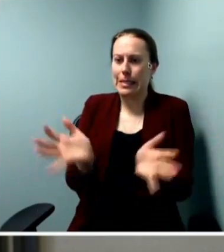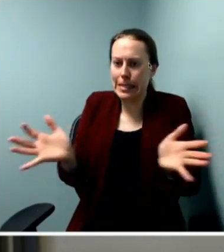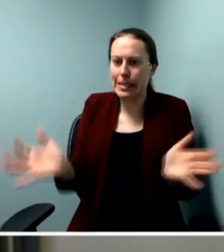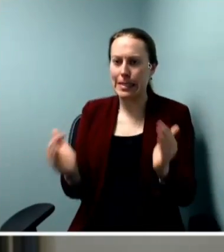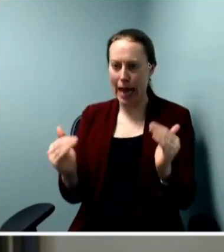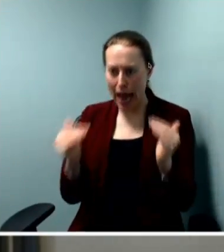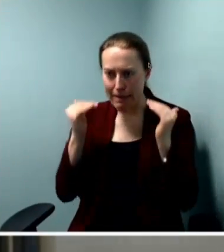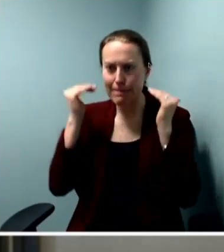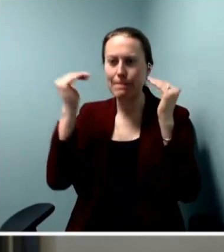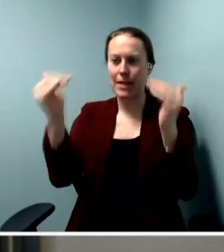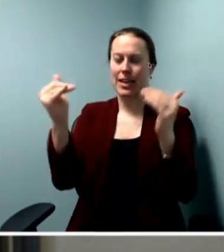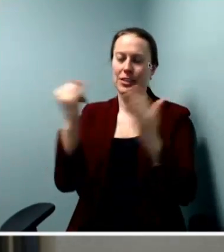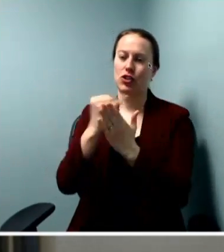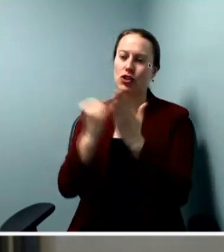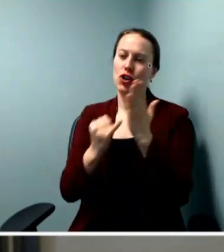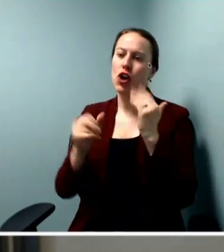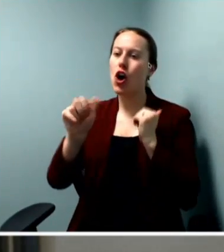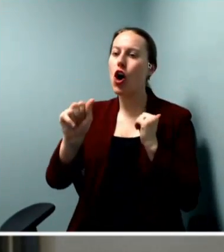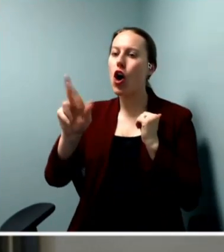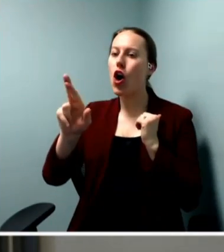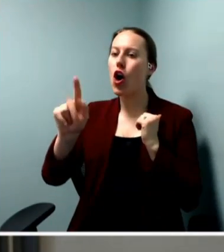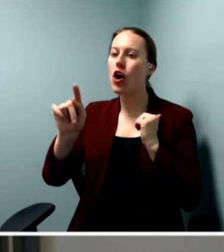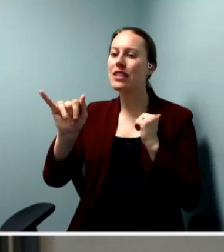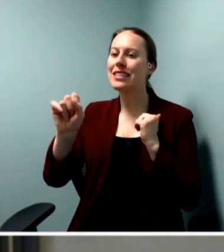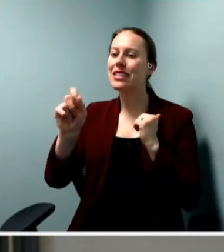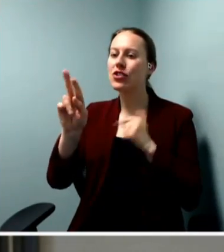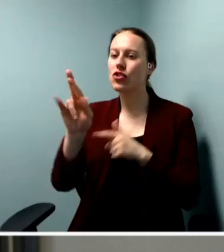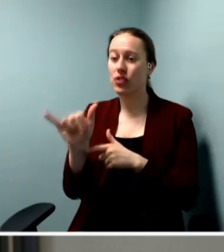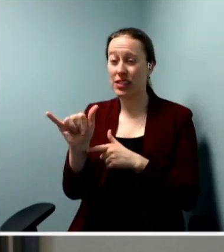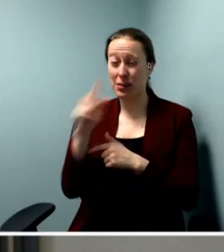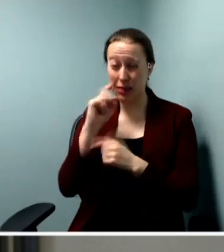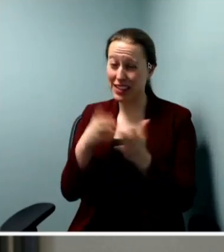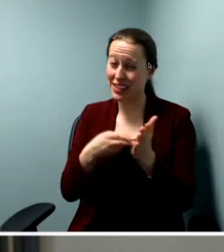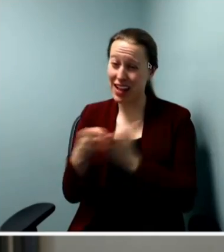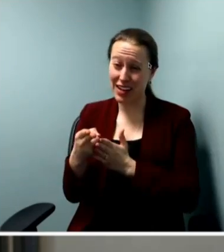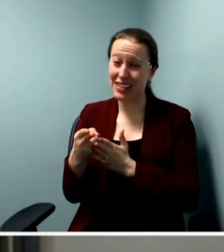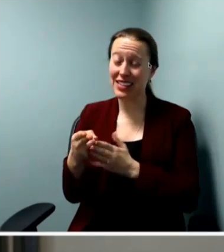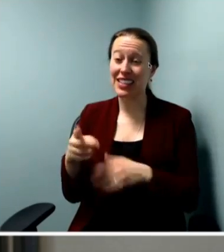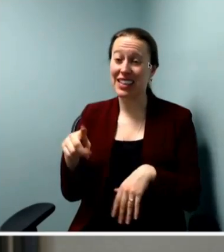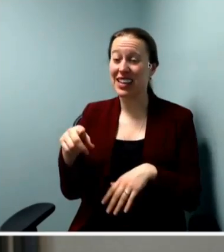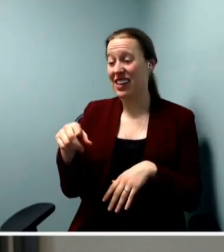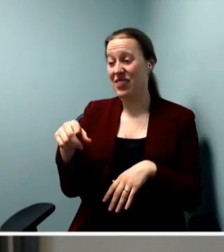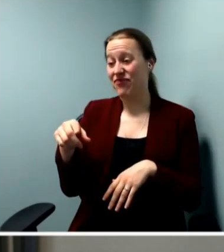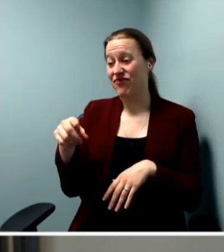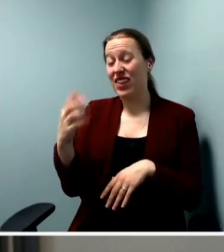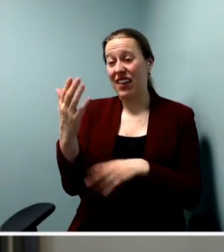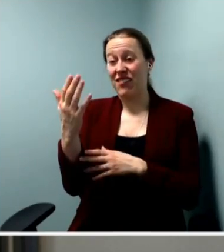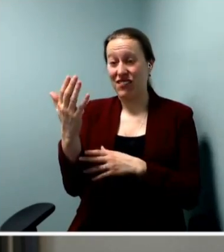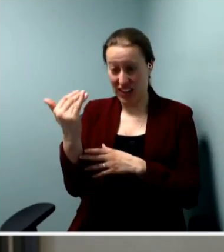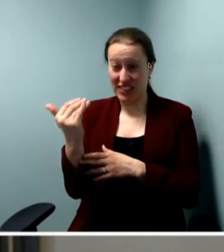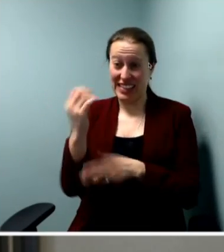Because we are a decade and a half behind the UK. And it's not acceptable.